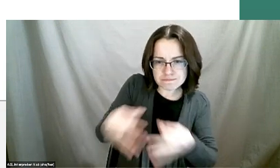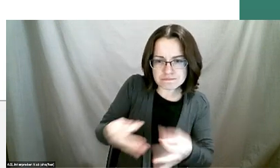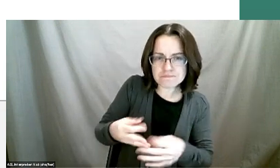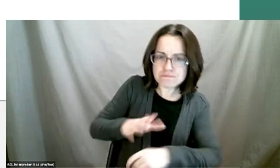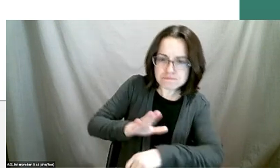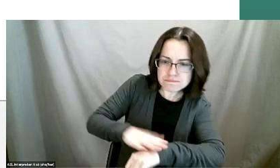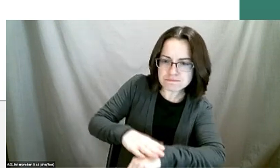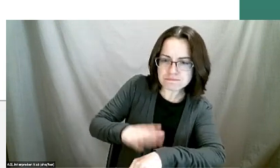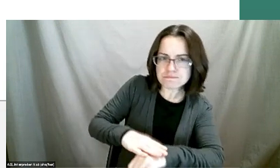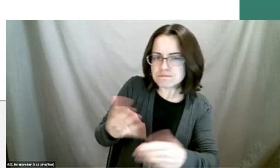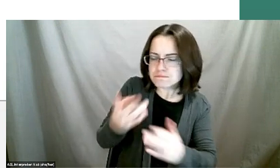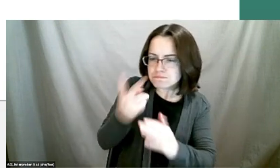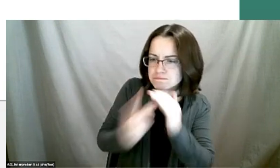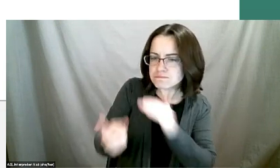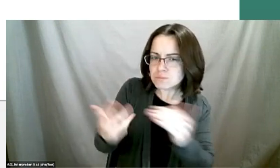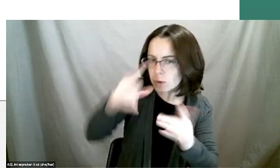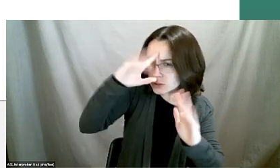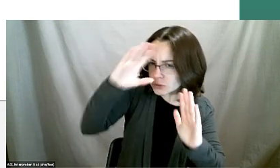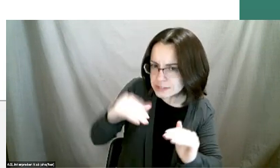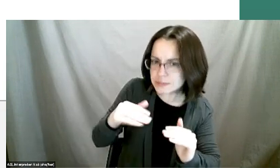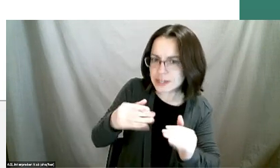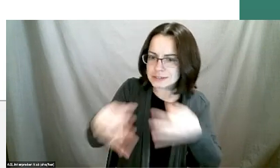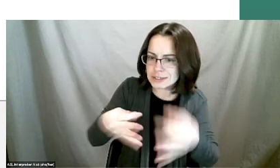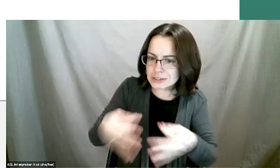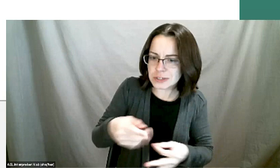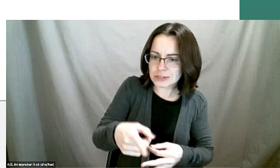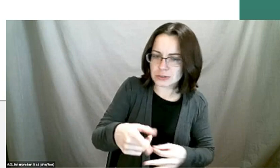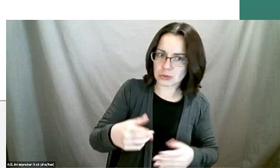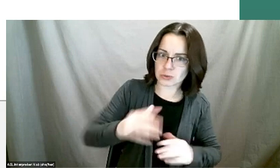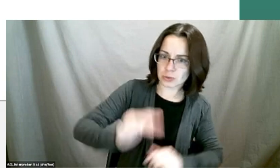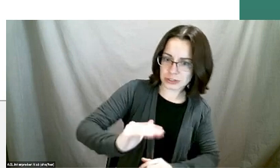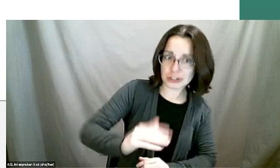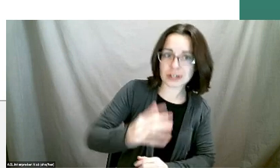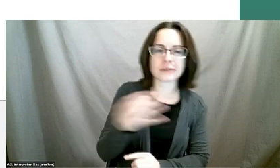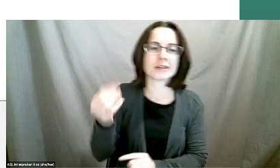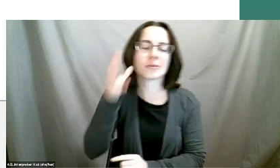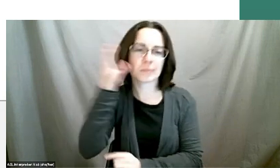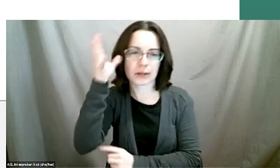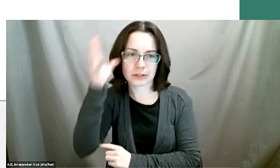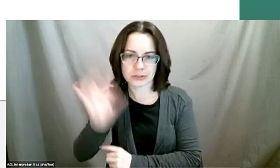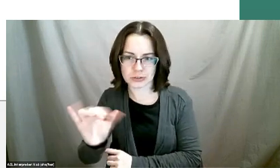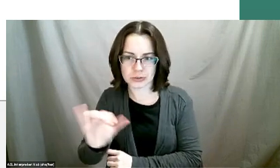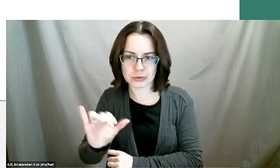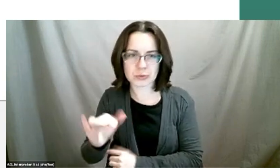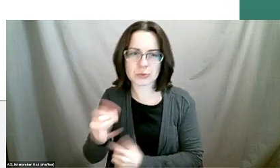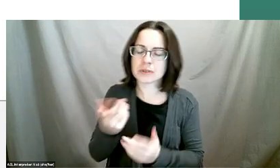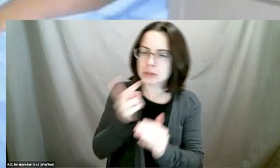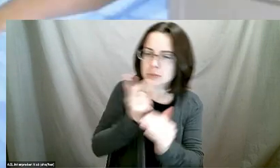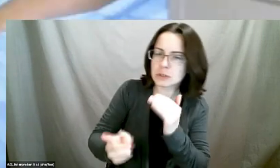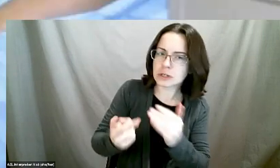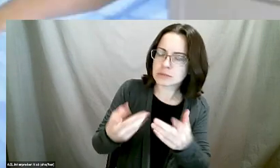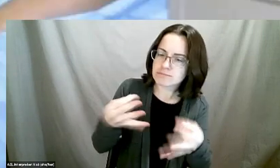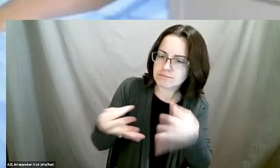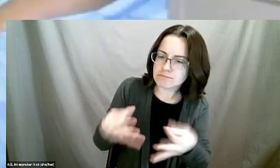about what to expect with puberty and what to expect when these patients start their periods.